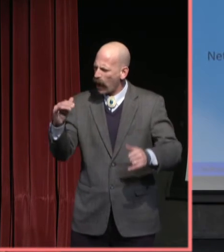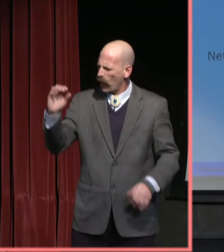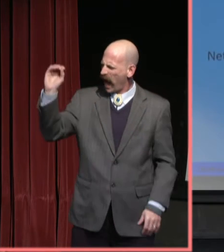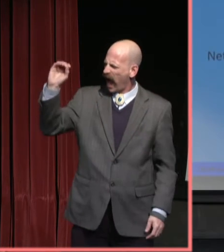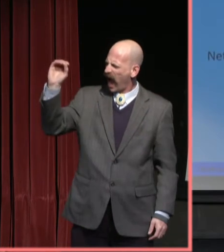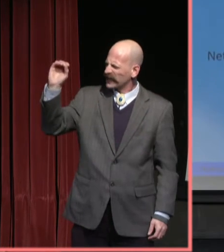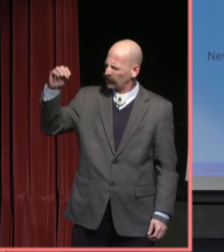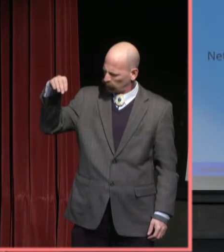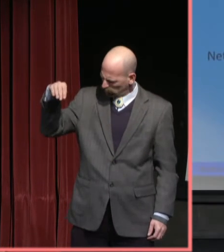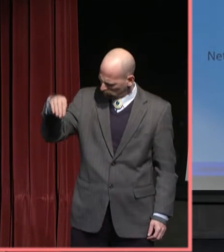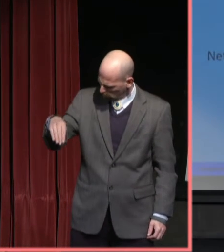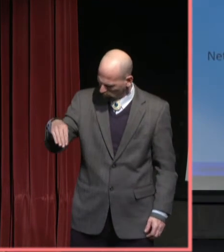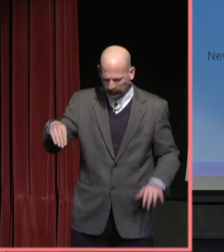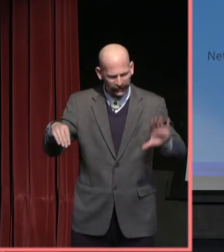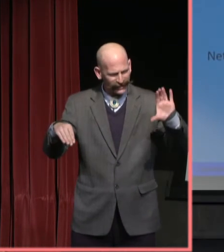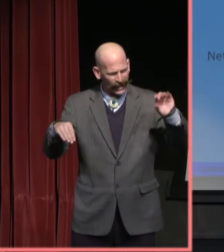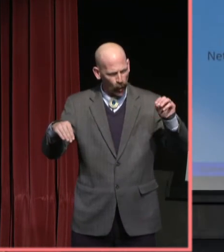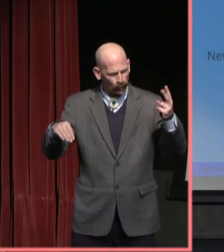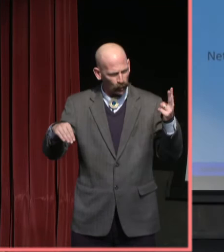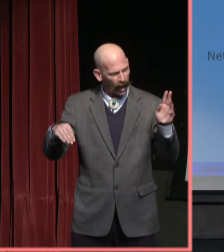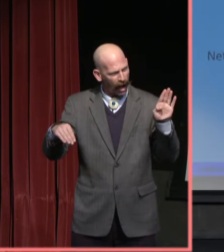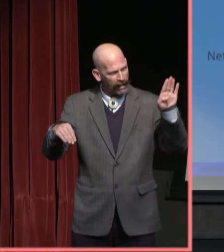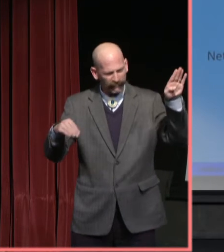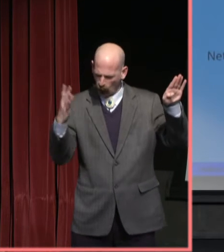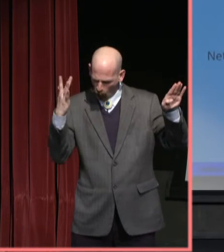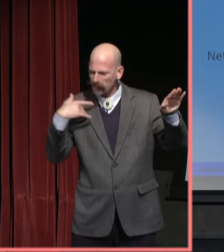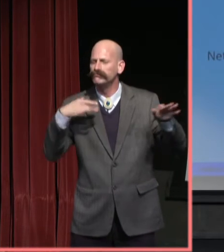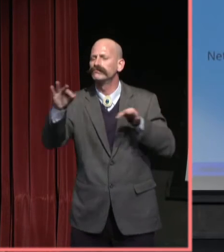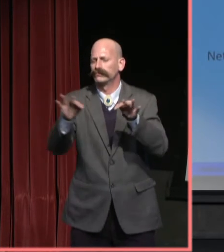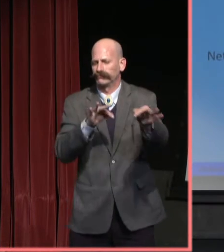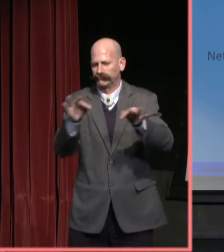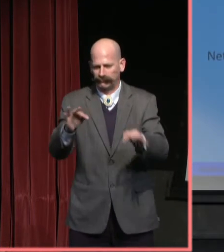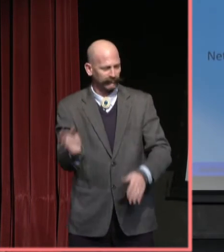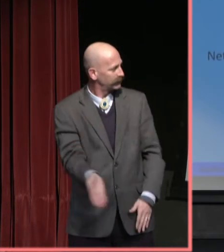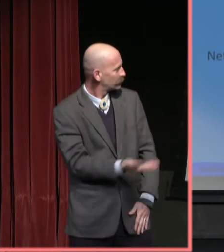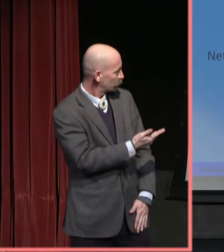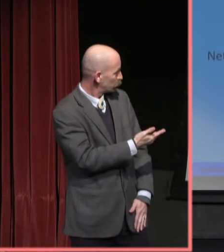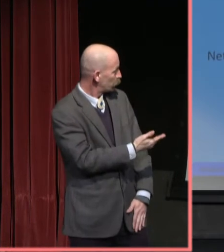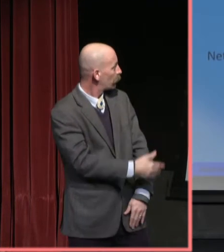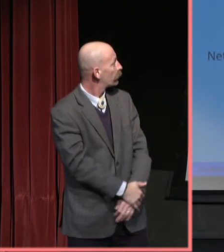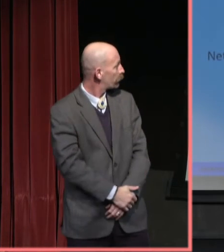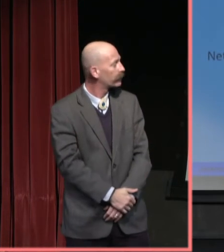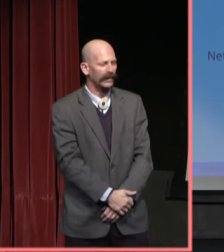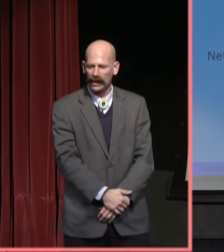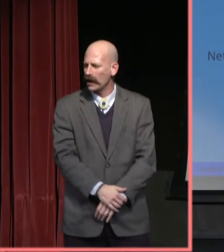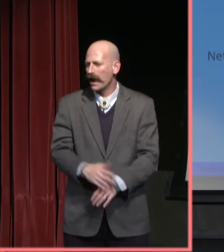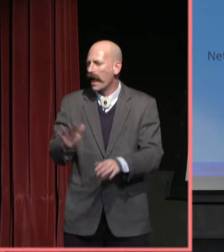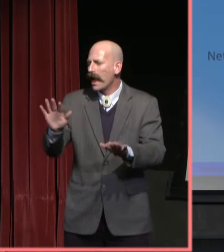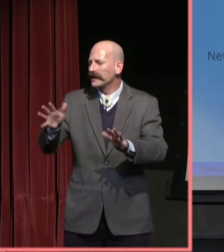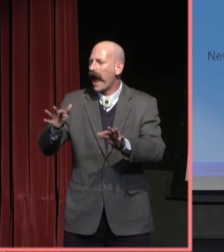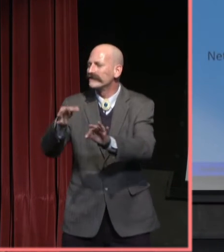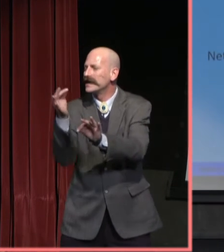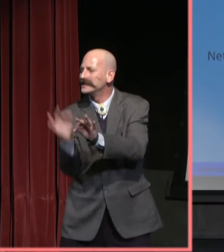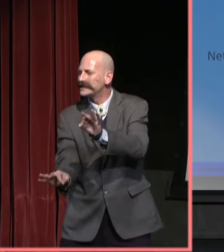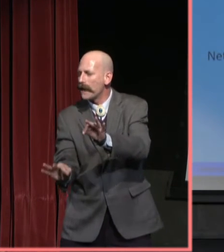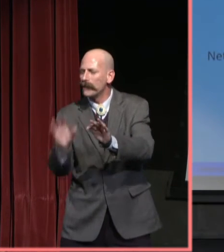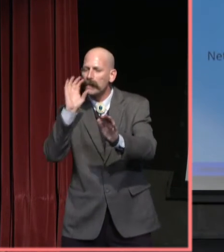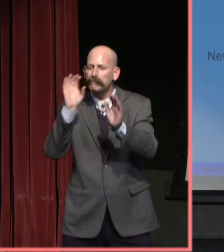at the same time CO2 is going up. So I've got a explanation here, a simple sort of schematic of the whole world.